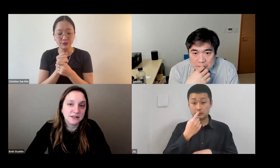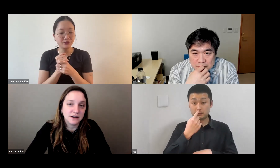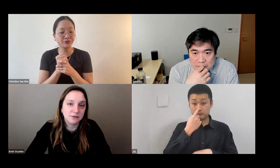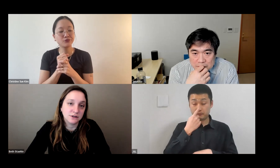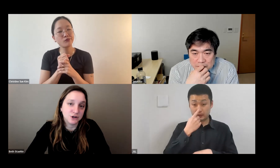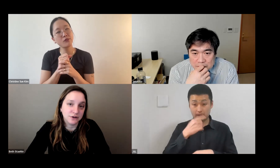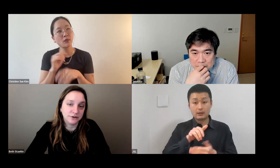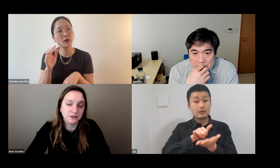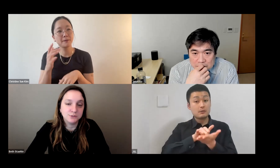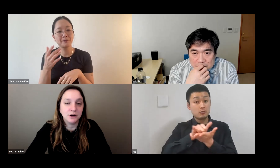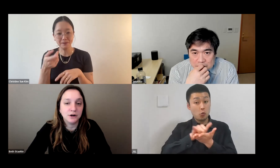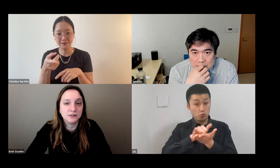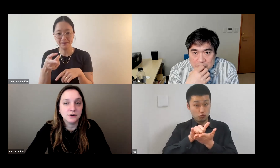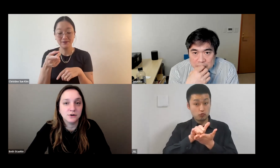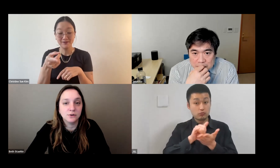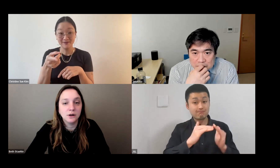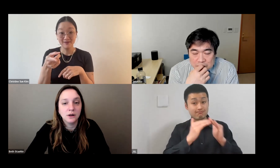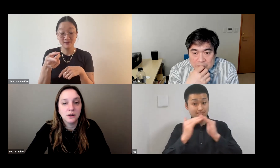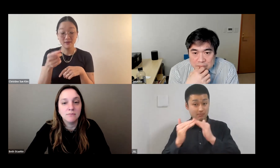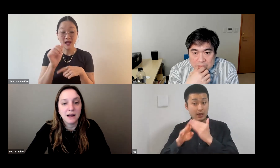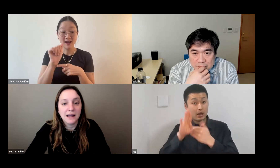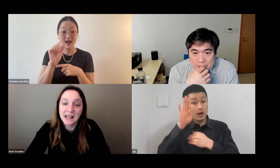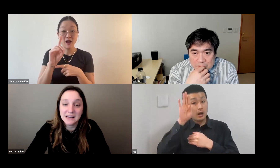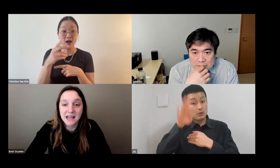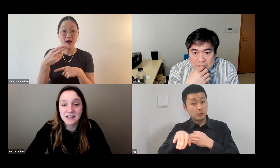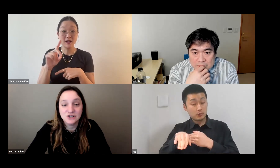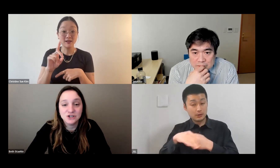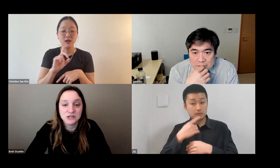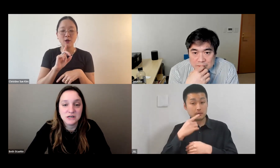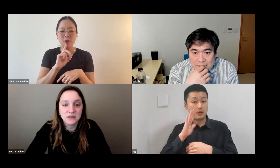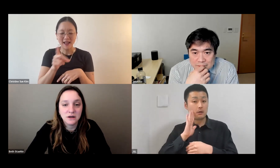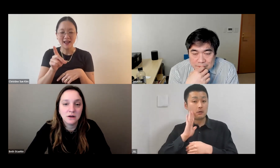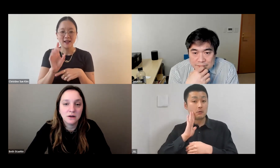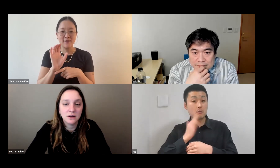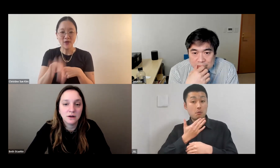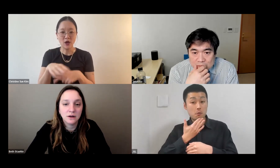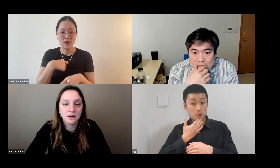That was a challenge, but also my ADHD,